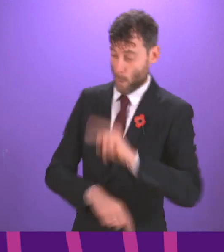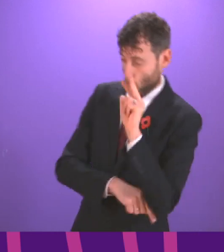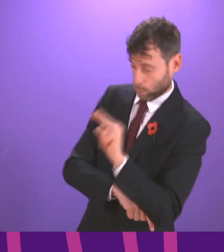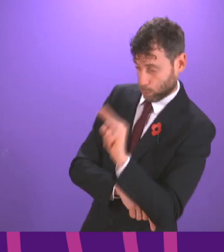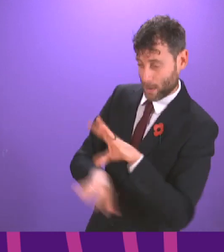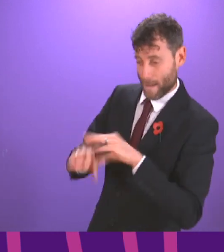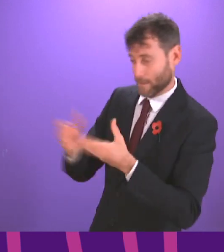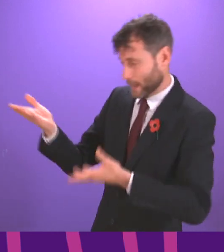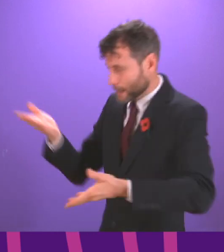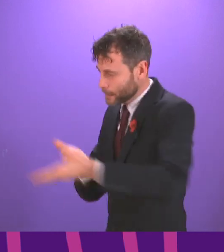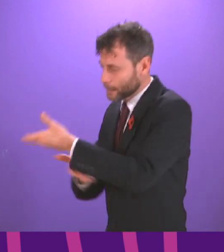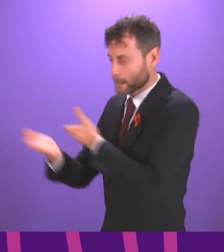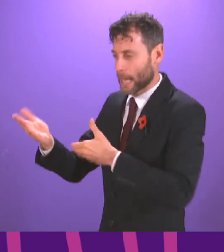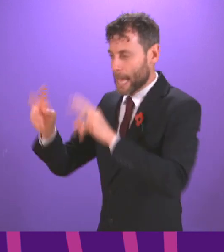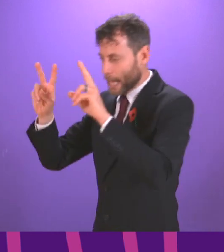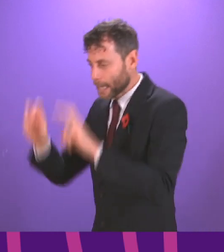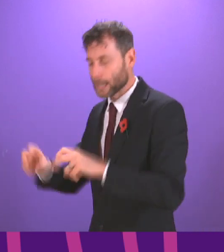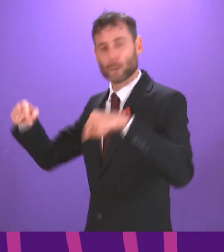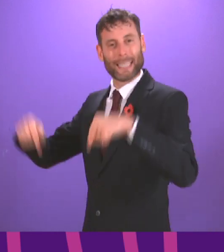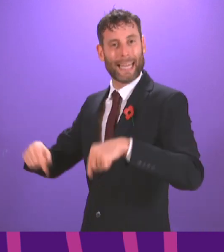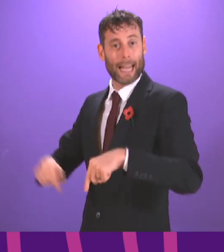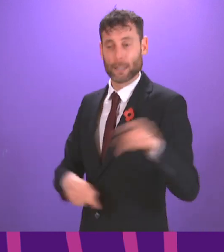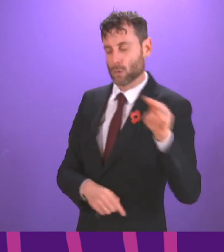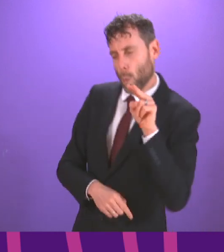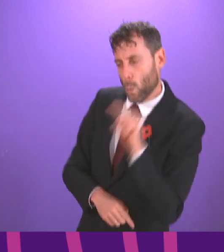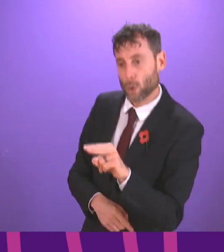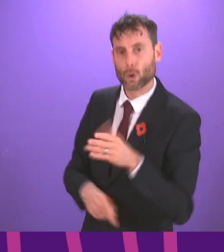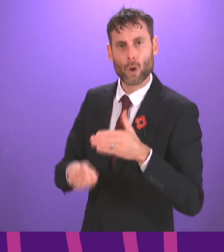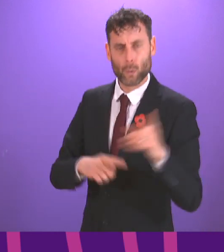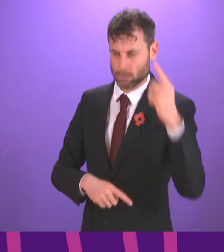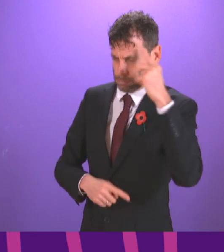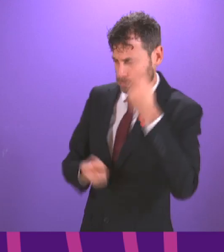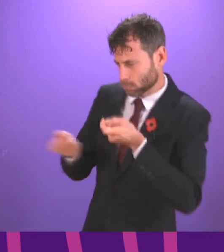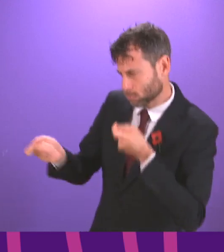Parliament—covering this institution. He has done so with authority and insight and